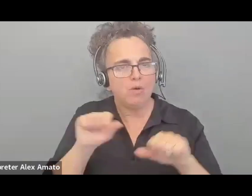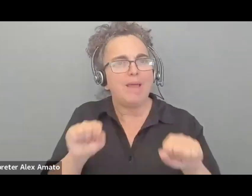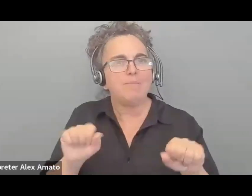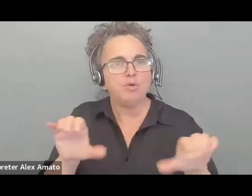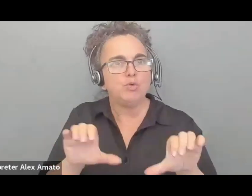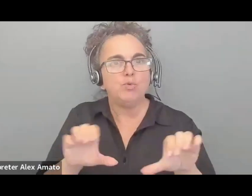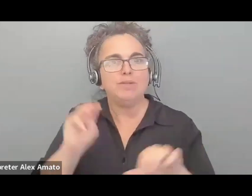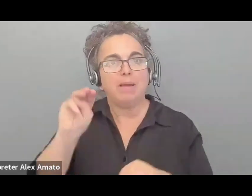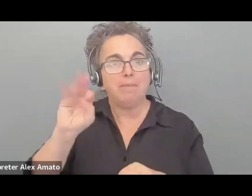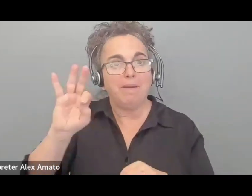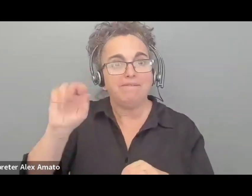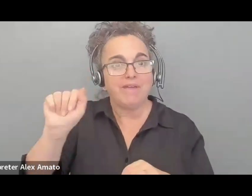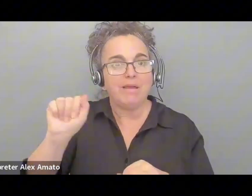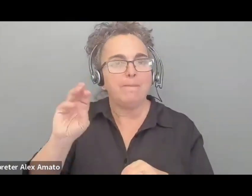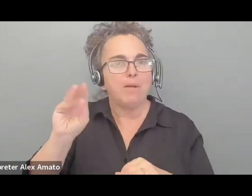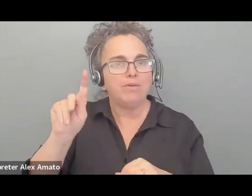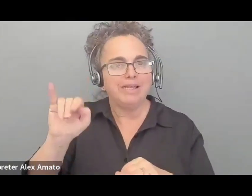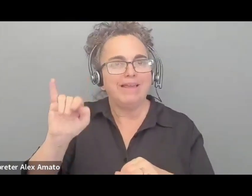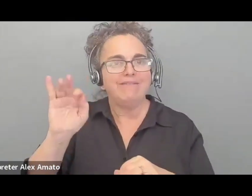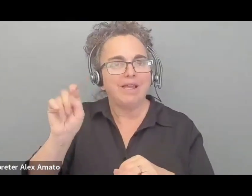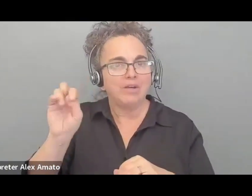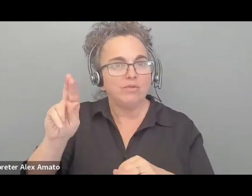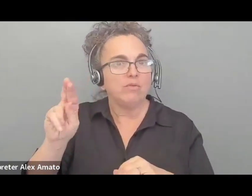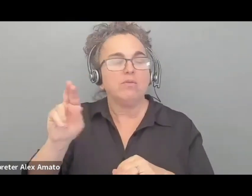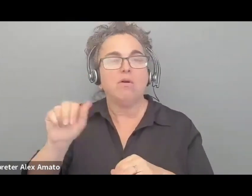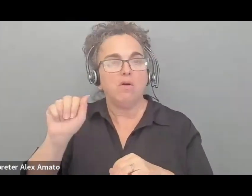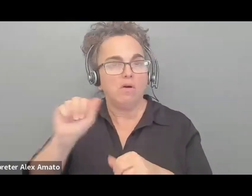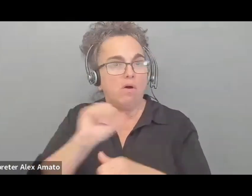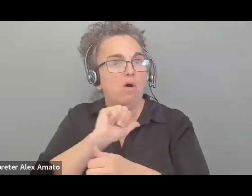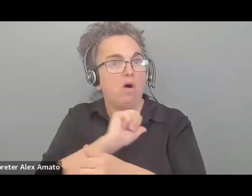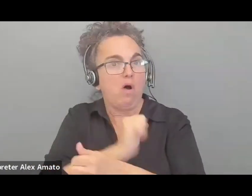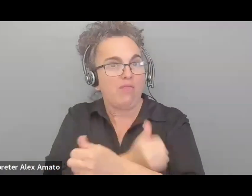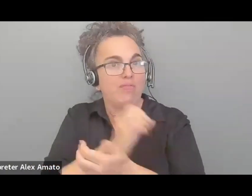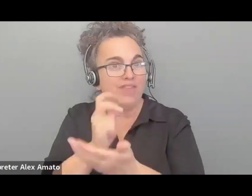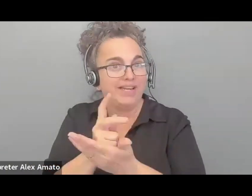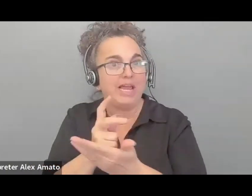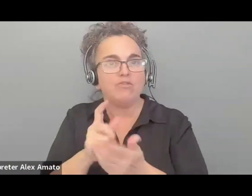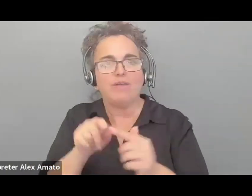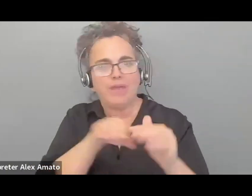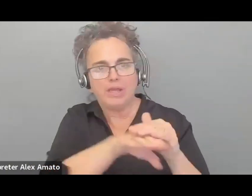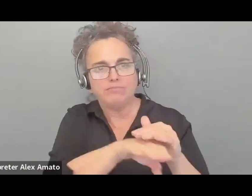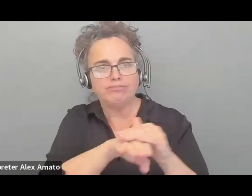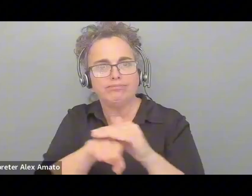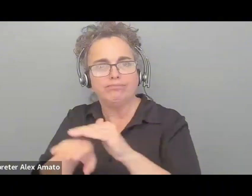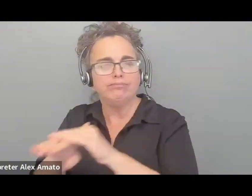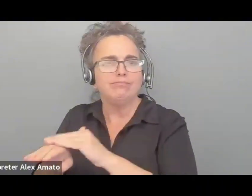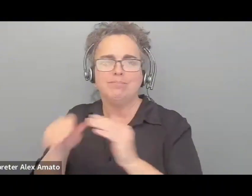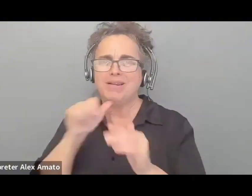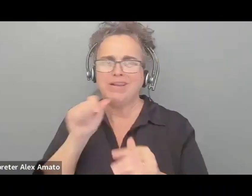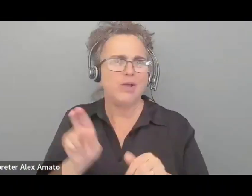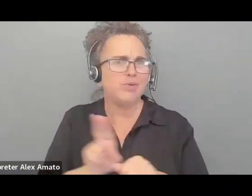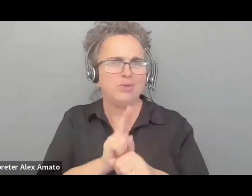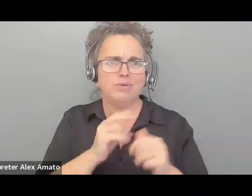they are able to get into the different interfaces without having to go through multiple roadblocks. That's why my role comes in